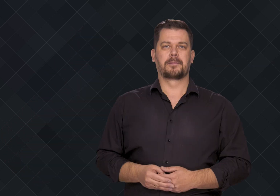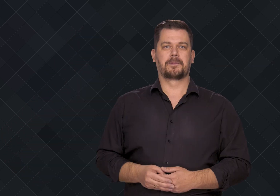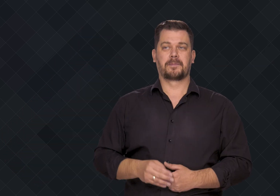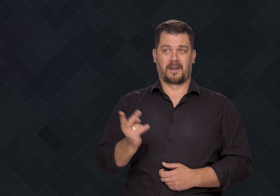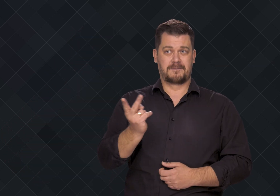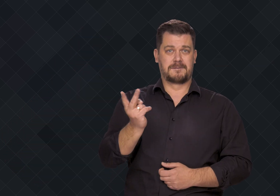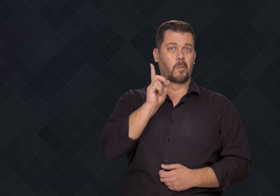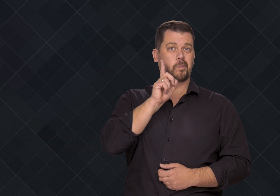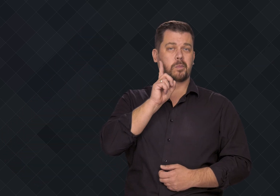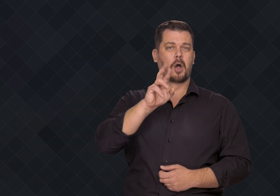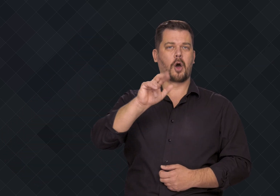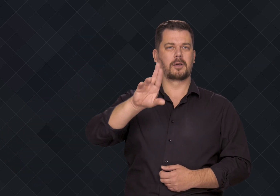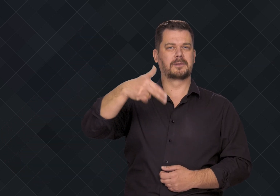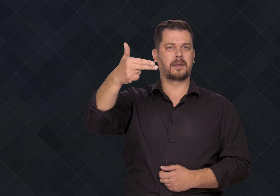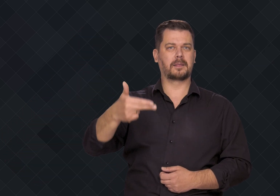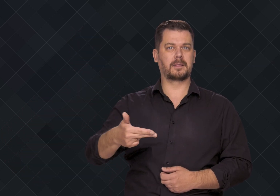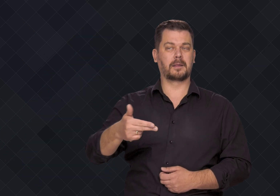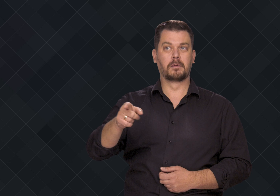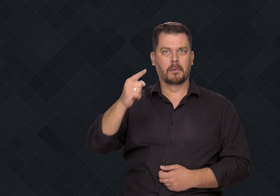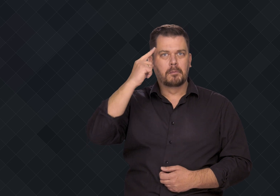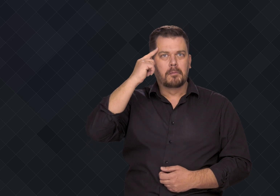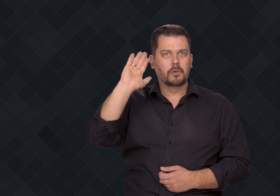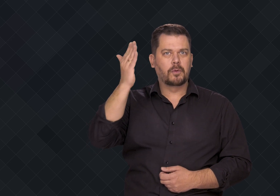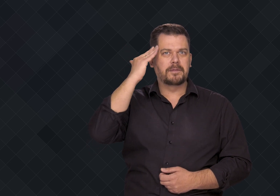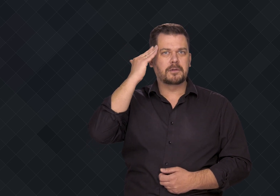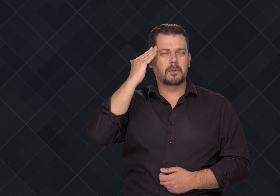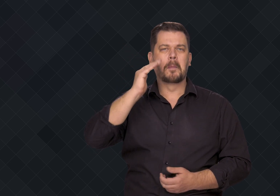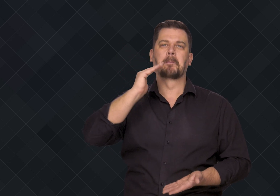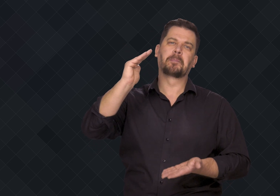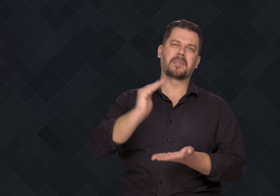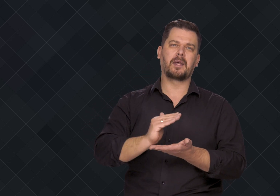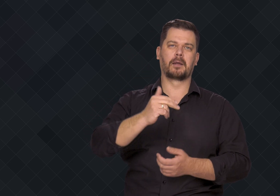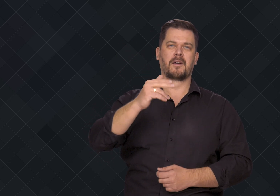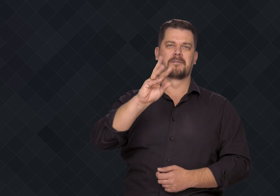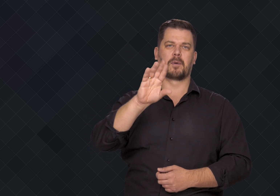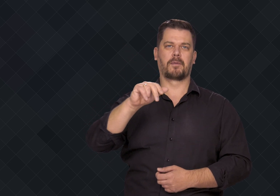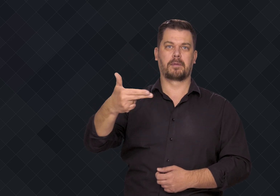The Rodzeń doctors learned about the low-carb diet